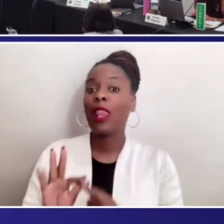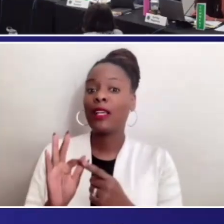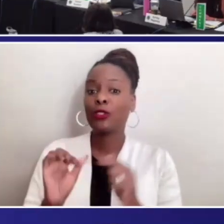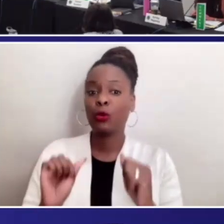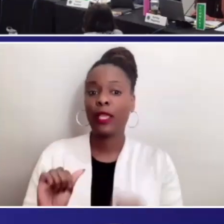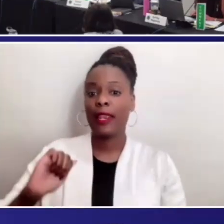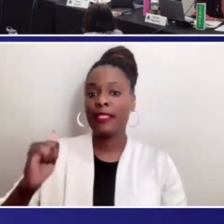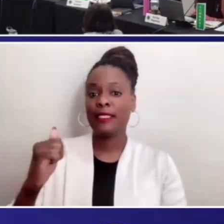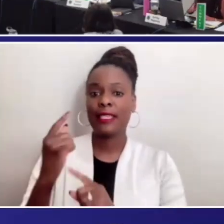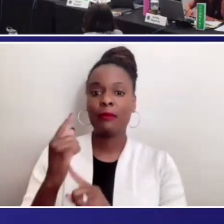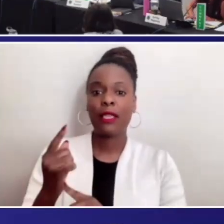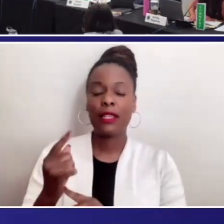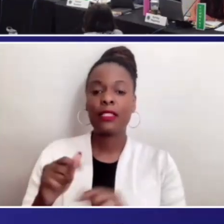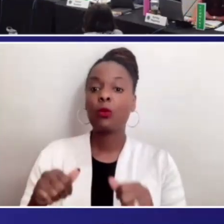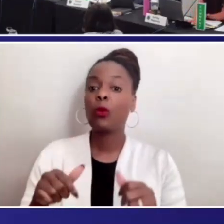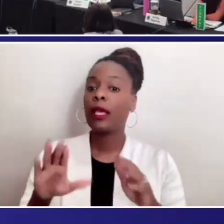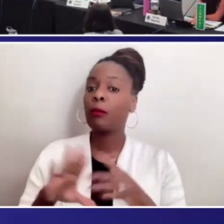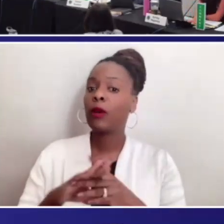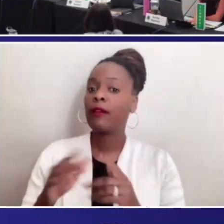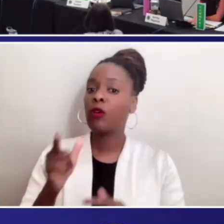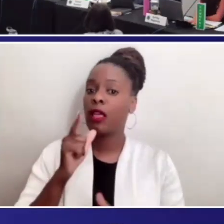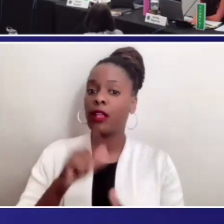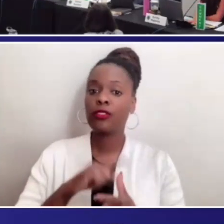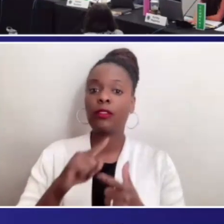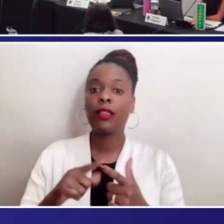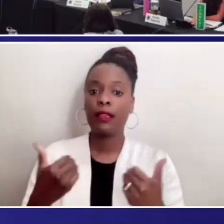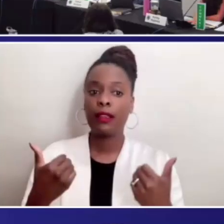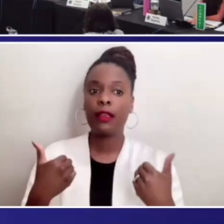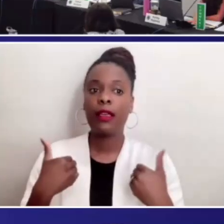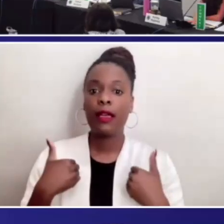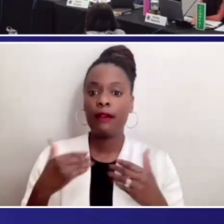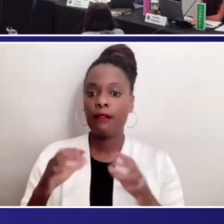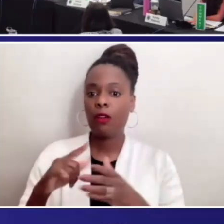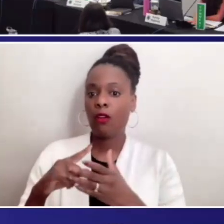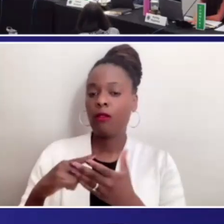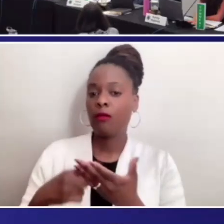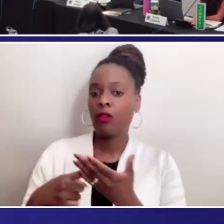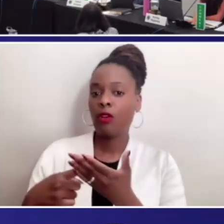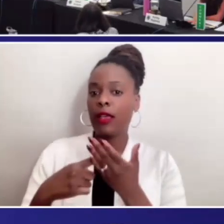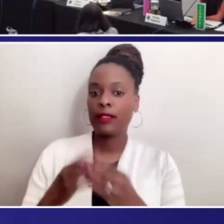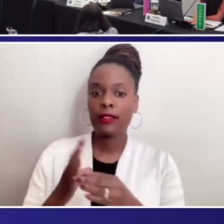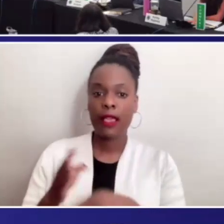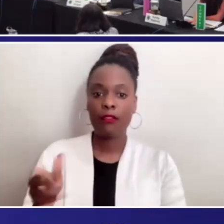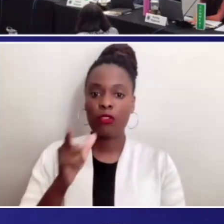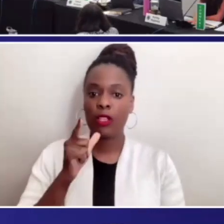We could break for lunch and then have the caucus right after lunch, if that's what you want. Ashley?